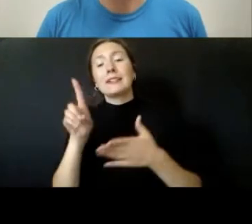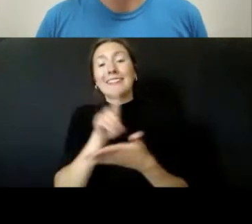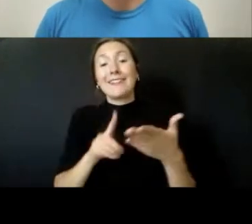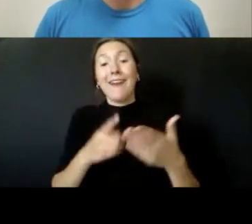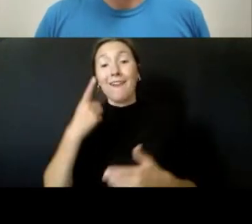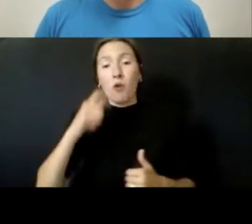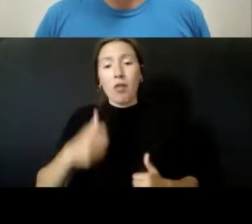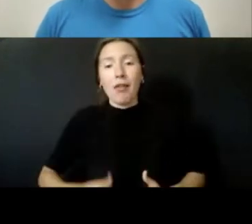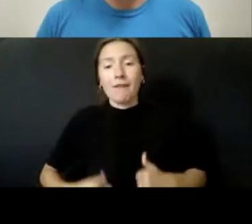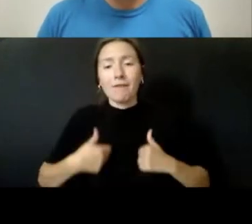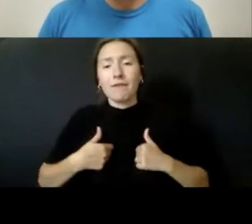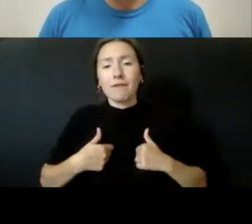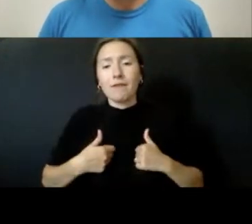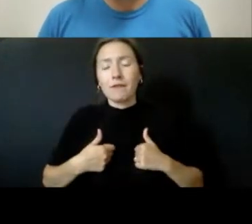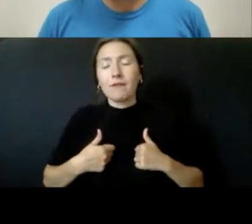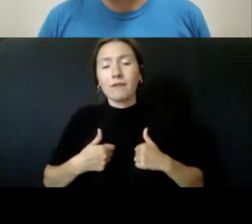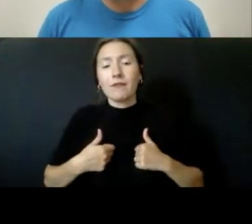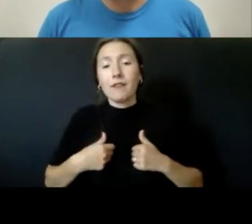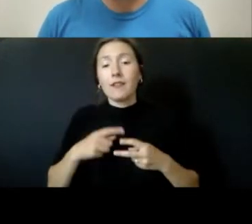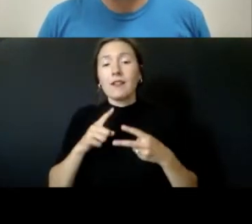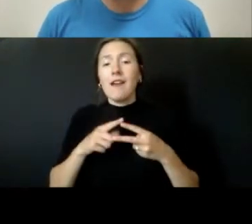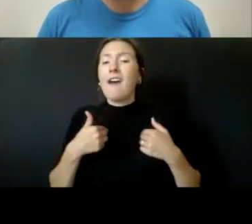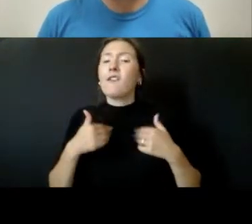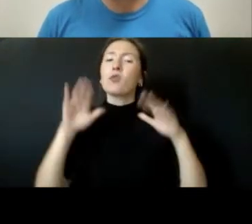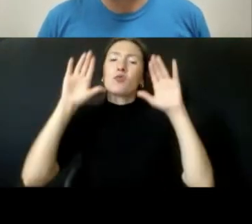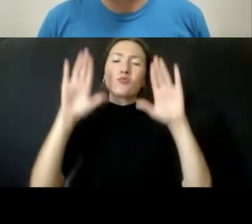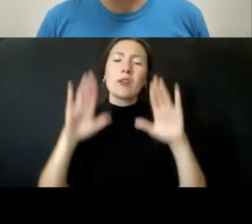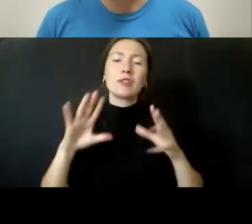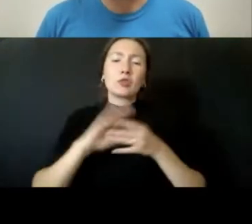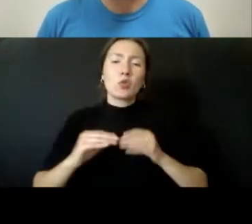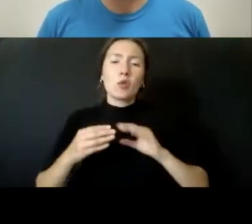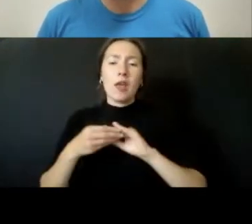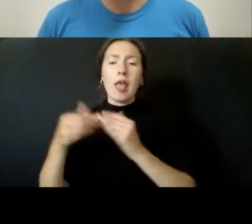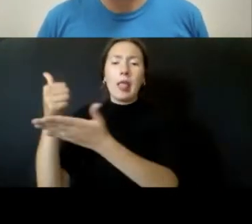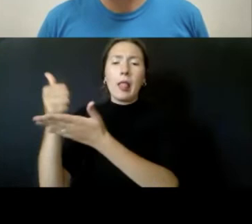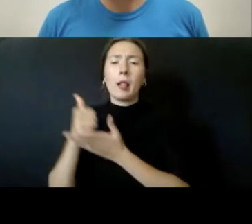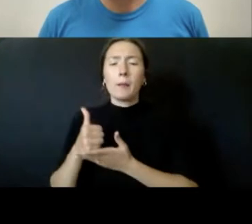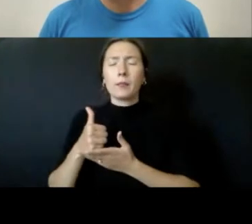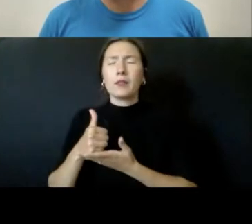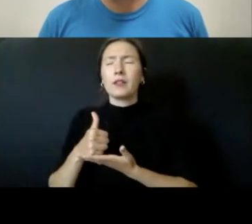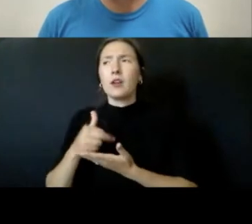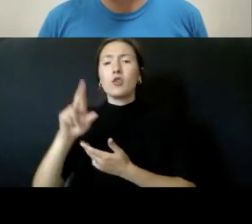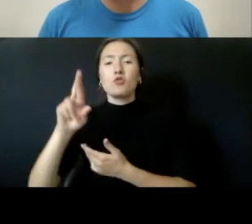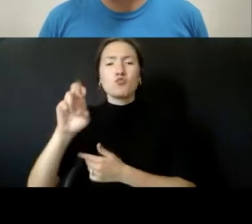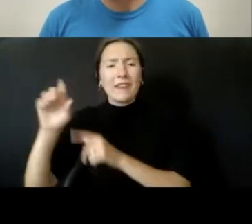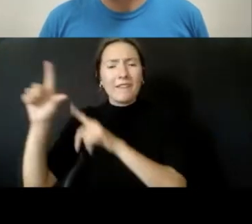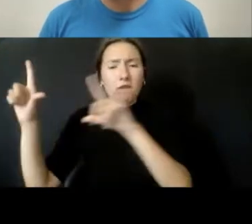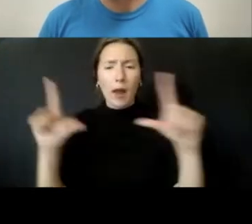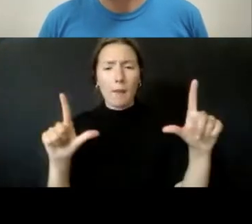another great book that you can give to leadership because it's a short read it's real human stories